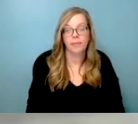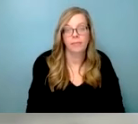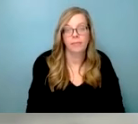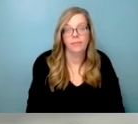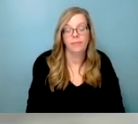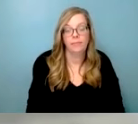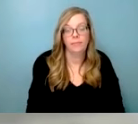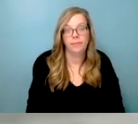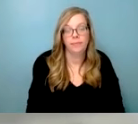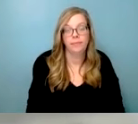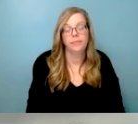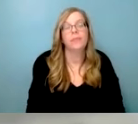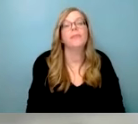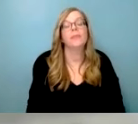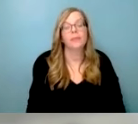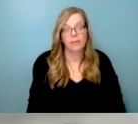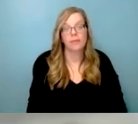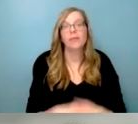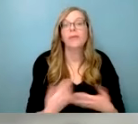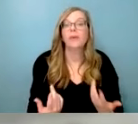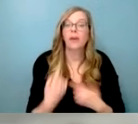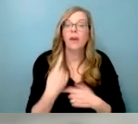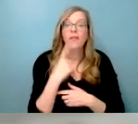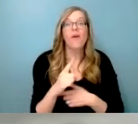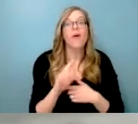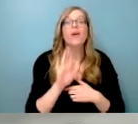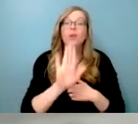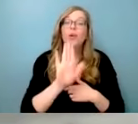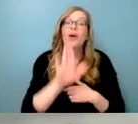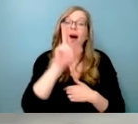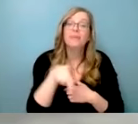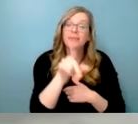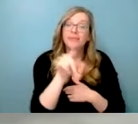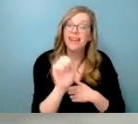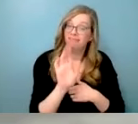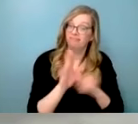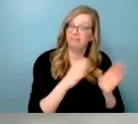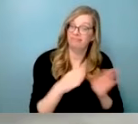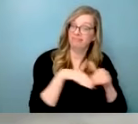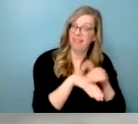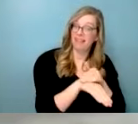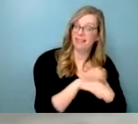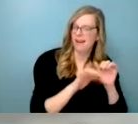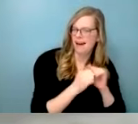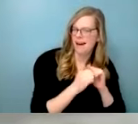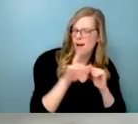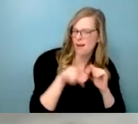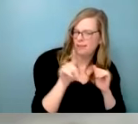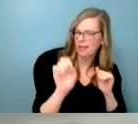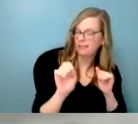steps for updating your accessibility plan begin by reading through your current accessibility plan